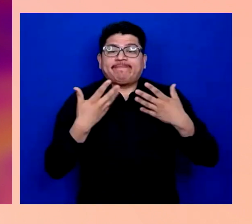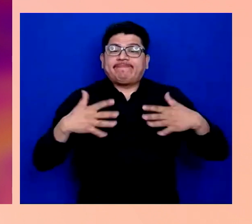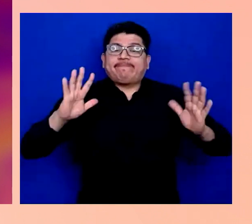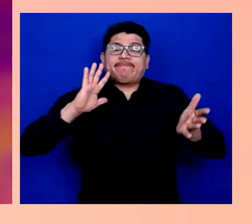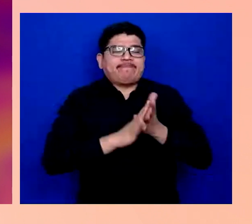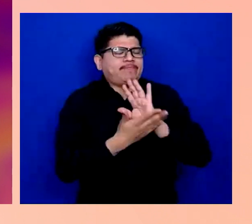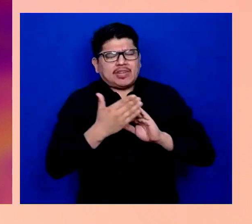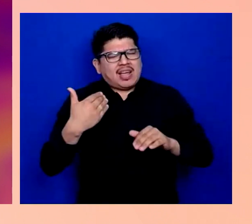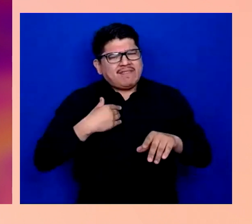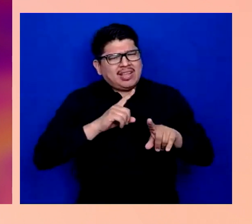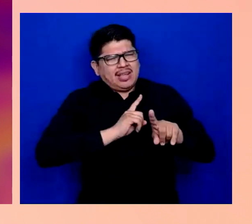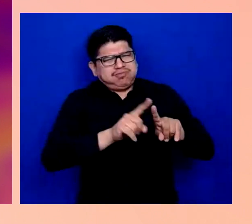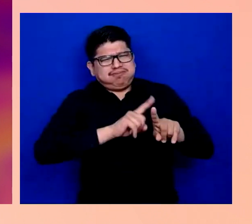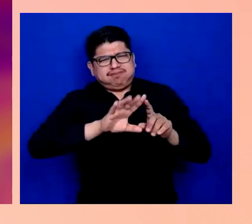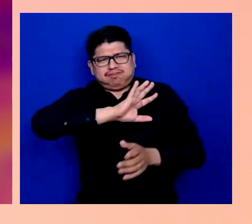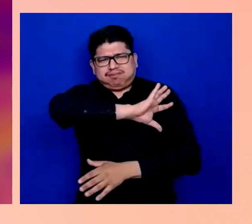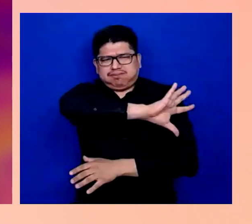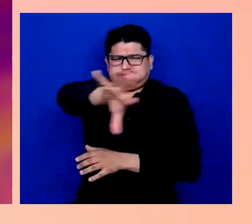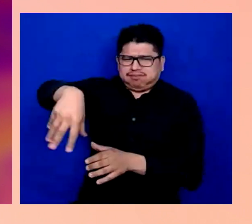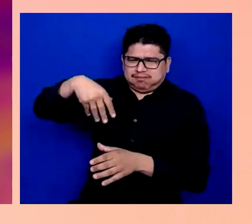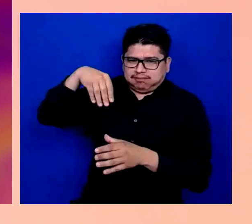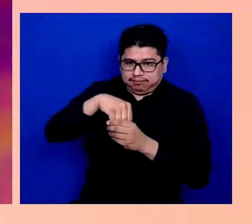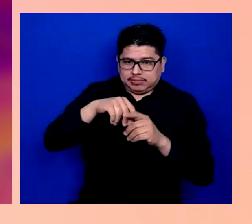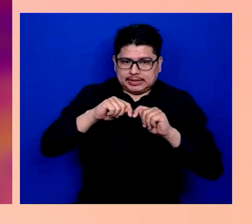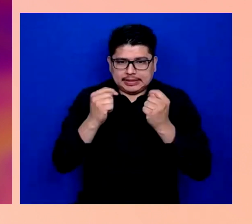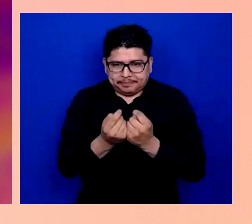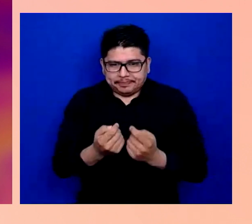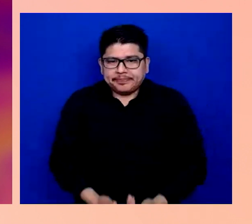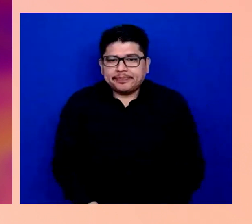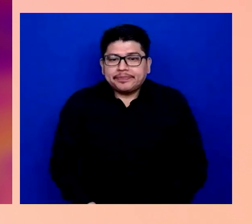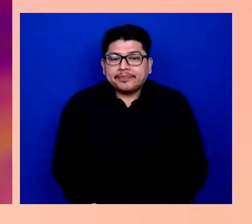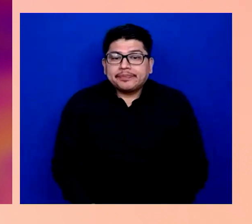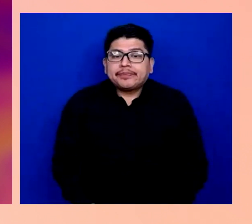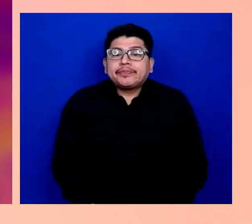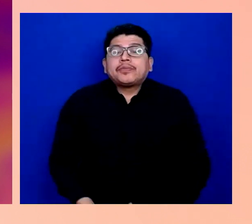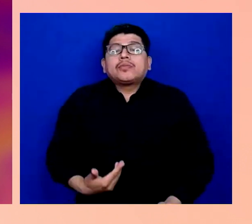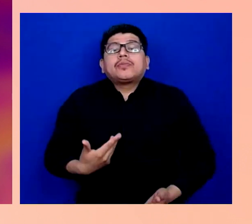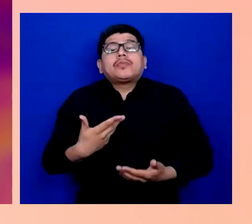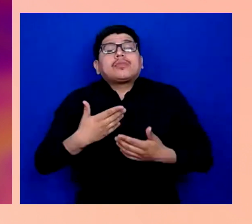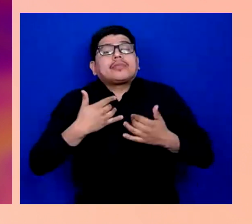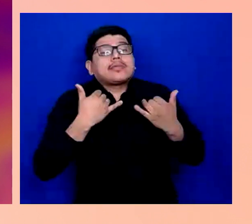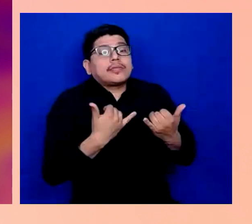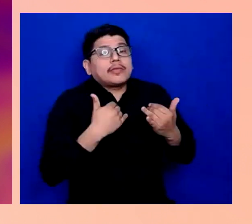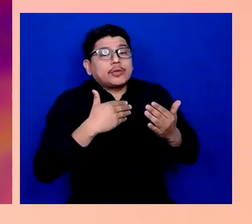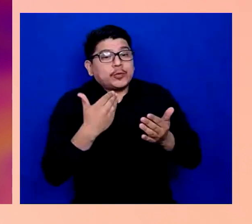It's a new way to design and build experiences and I think, Doug, your work has been crucial for